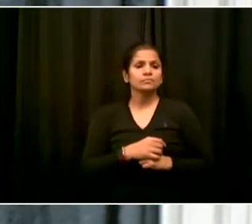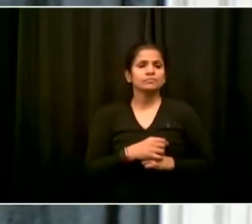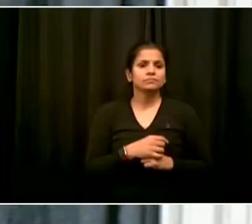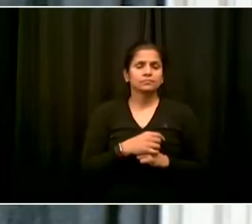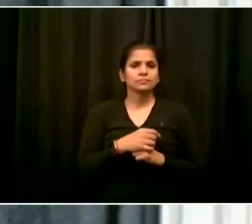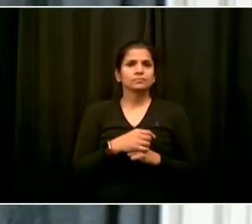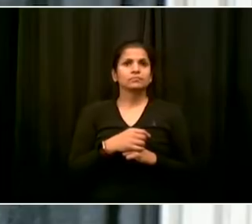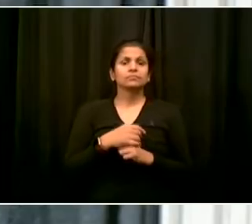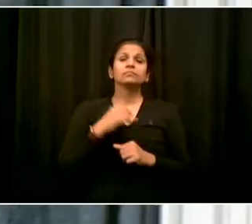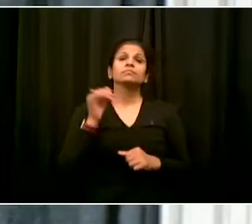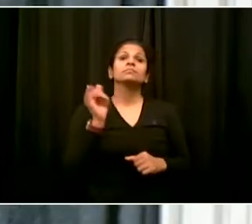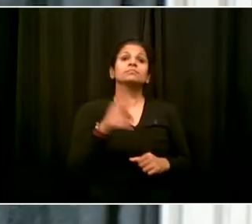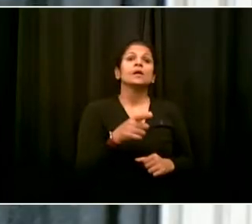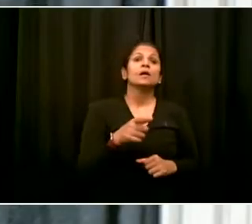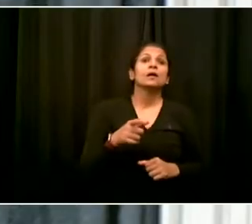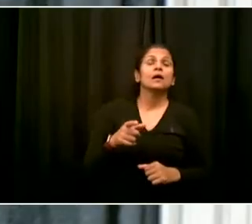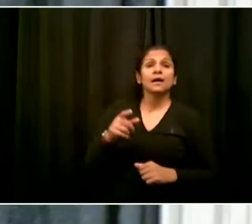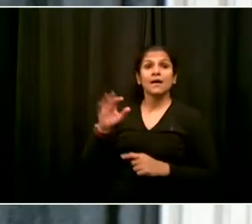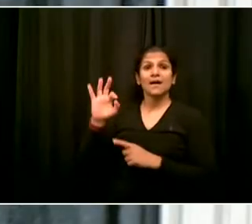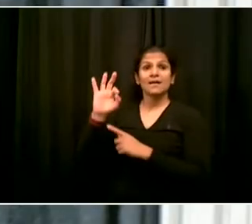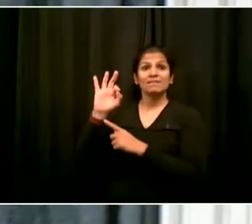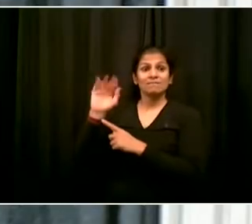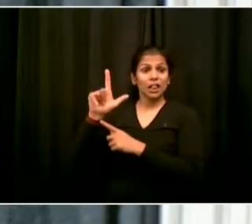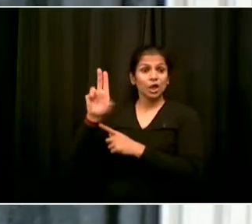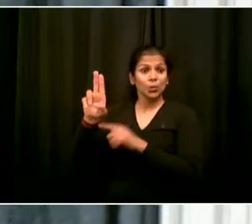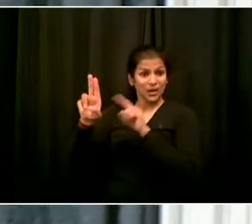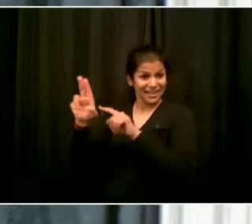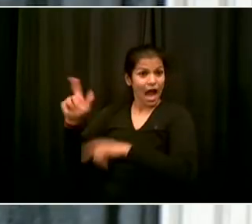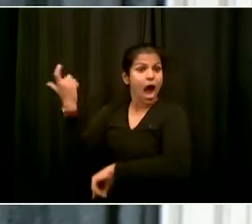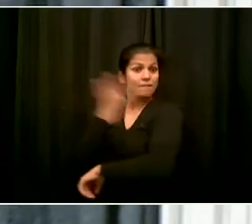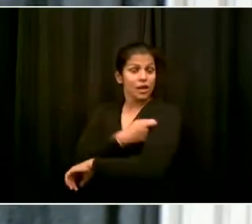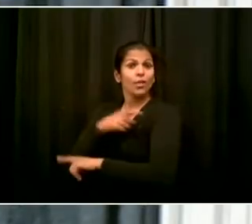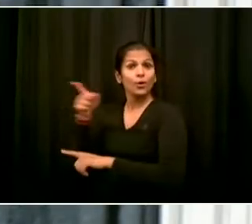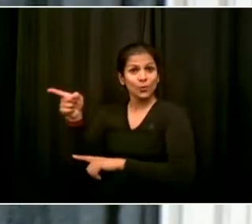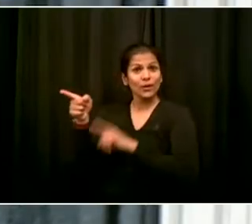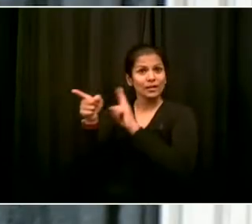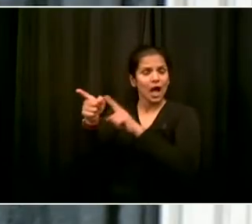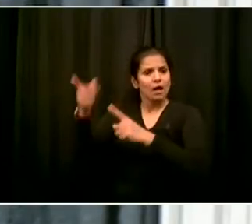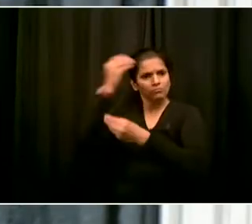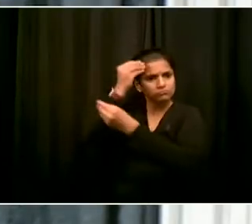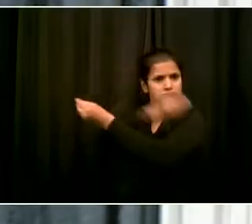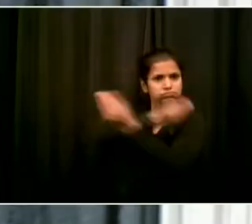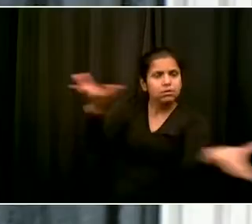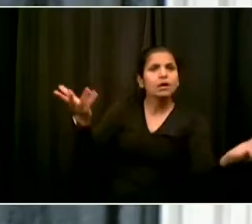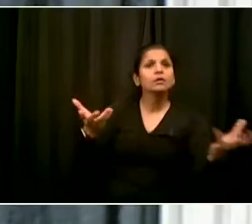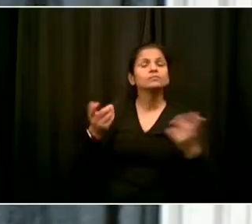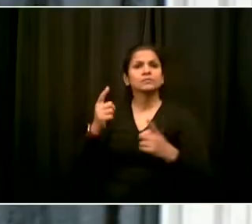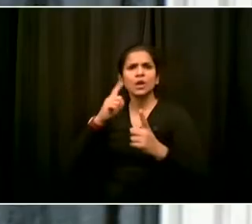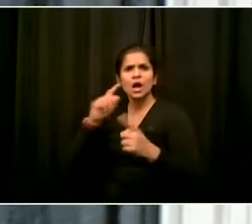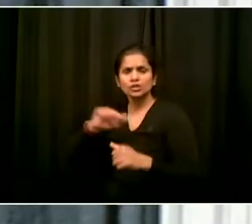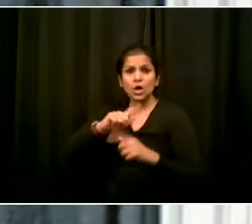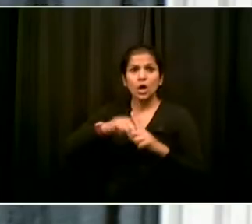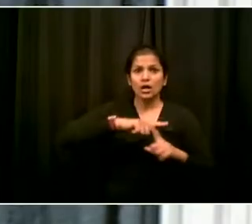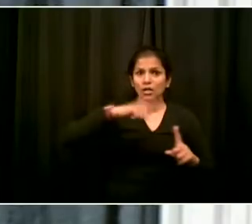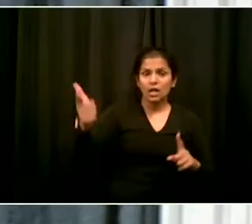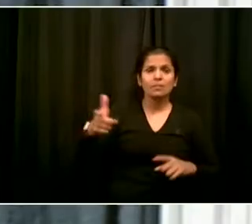FLU SHOT. I THINK OF THIS AS THE EVERYDAY MIRACLE OF ROUTINE VACCINATIONS